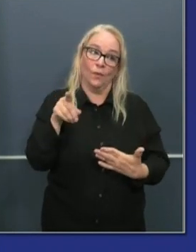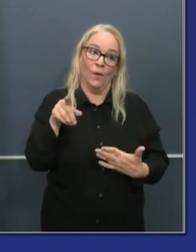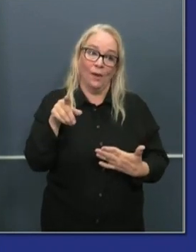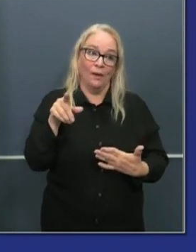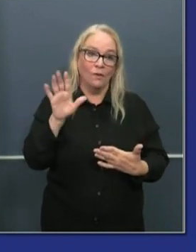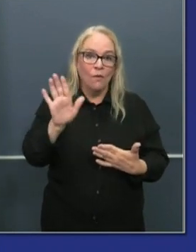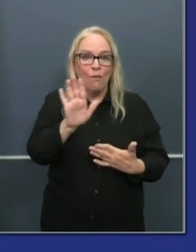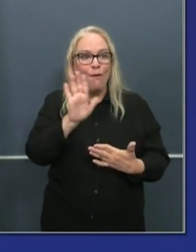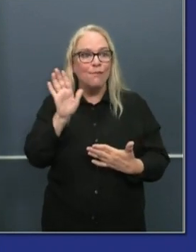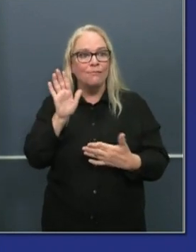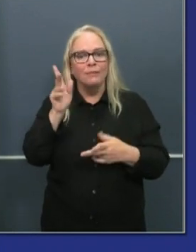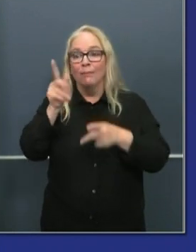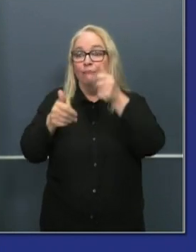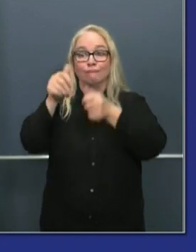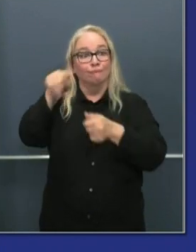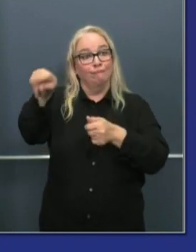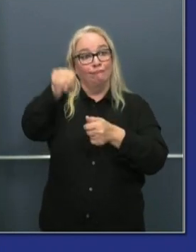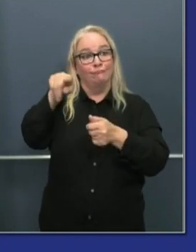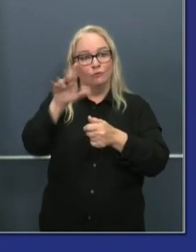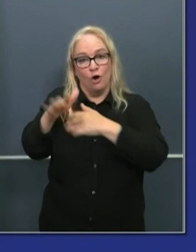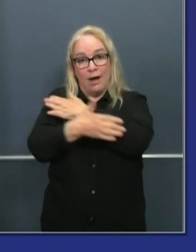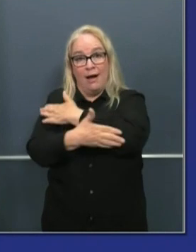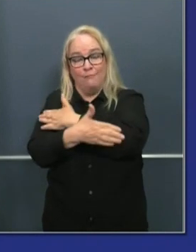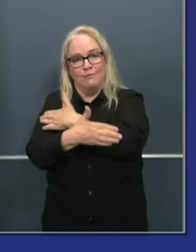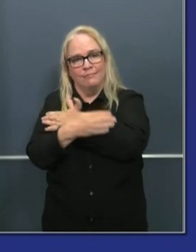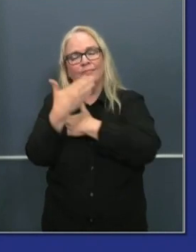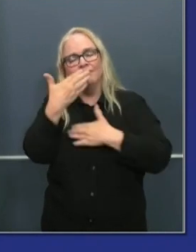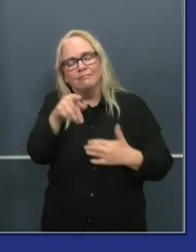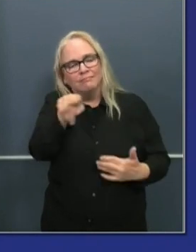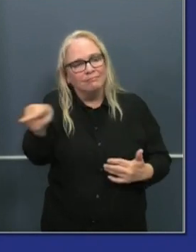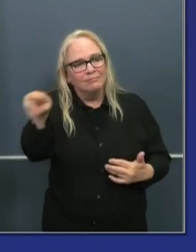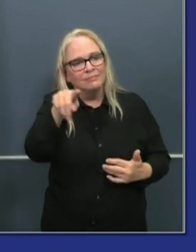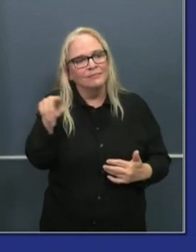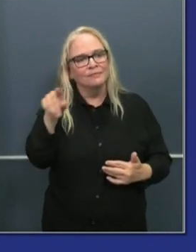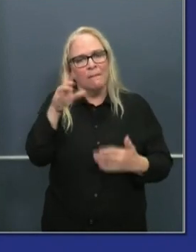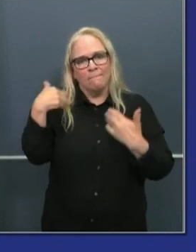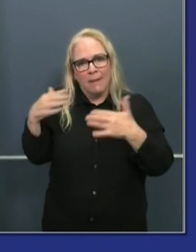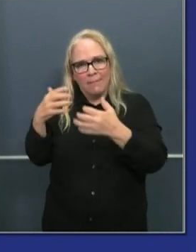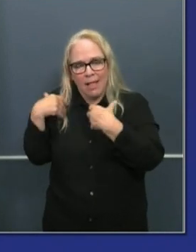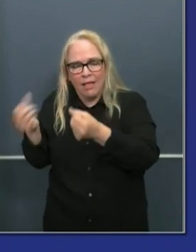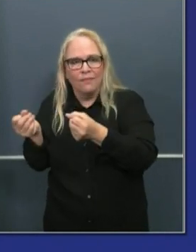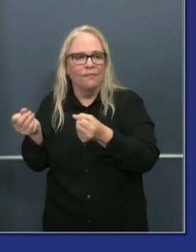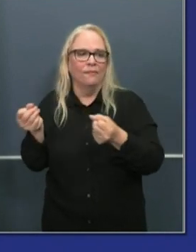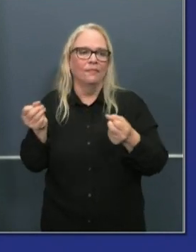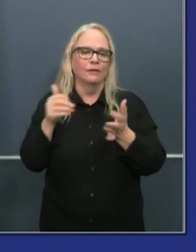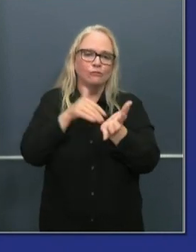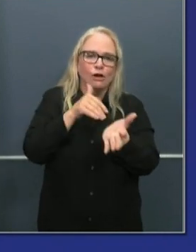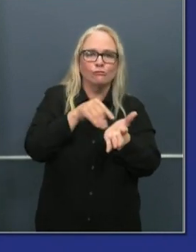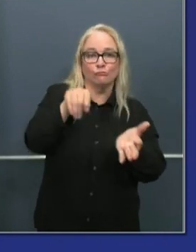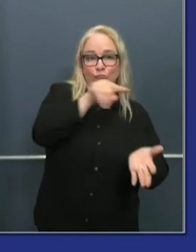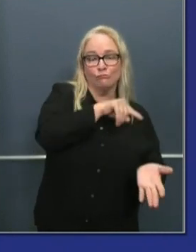I WILL THANK COUNTY ELECTED OFFICIALS AND COUNTY REPRESENTATIVES FOR BEING OVERWHELMINGLY COOPERATIVE INCLUDING IMPERIAL COUNTY. THANK YOU FOR YOUR LEADERSHIP